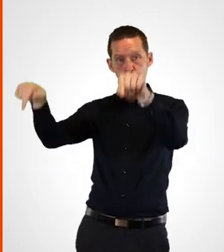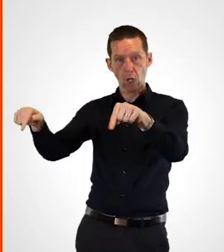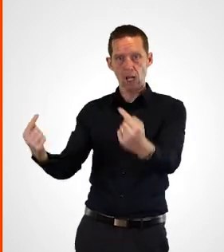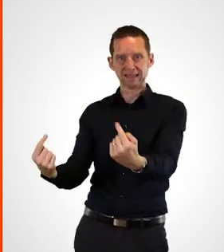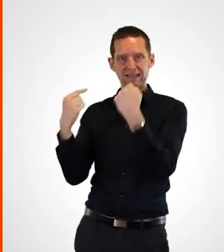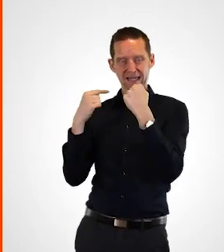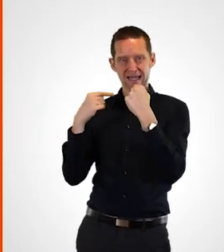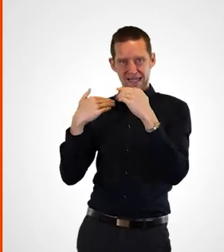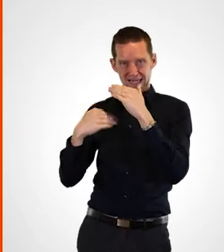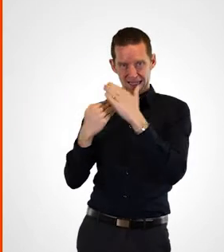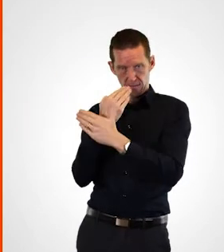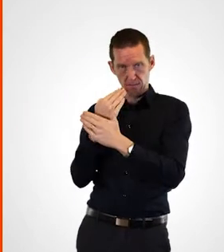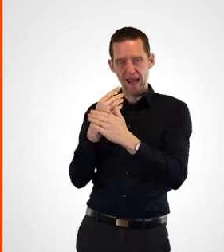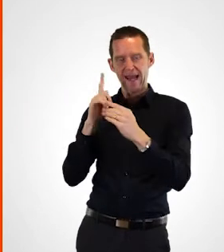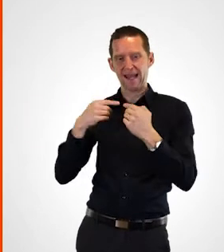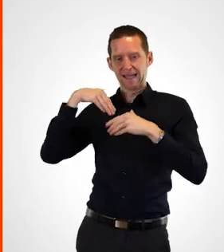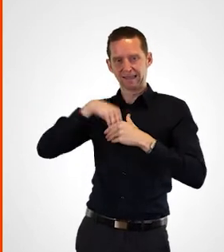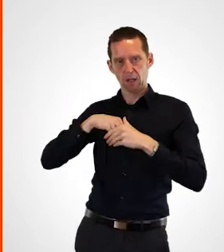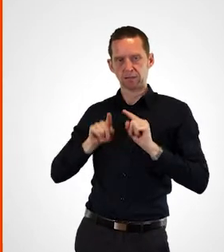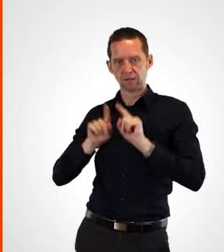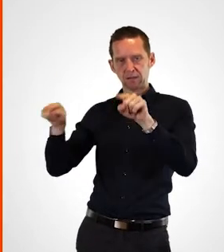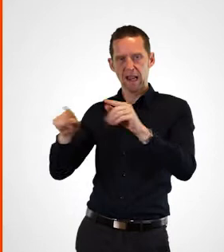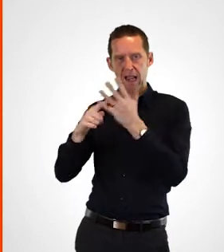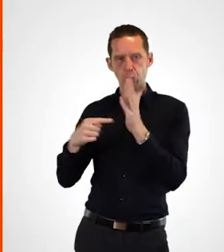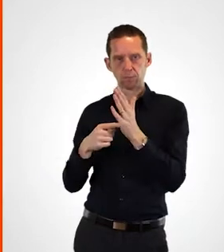So the outside in information when we think about a child becoming